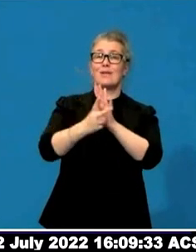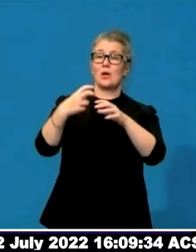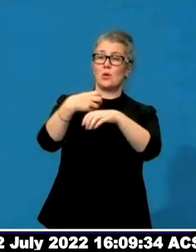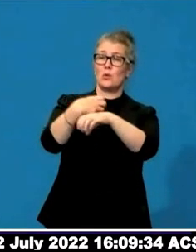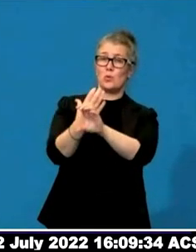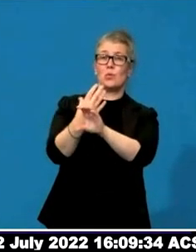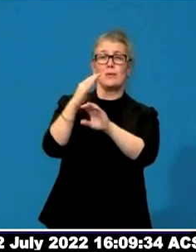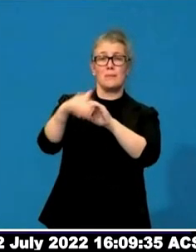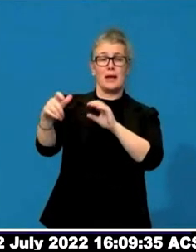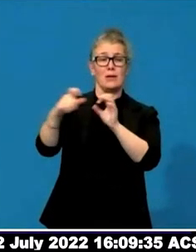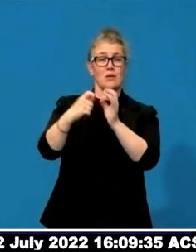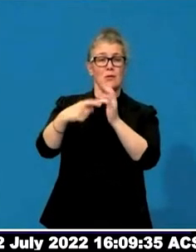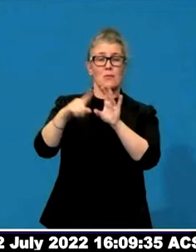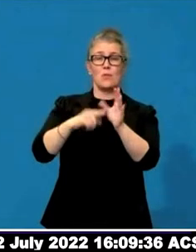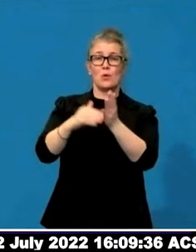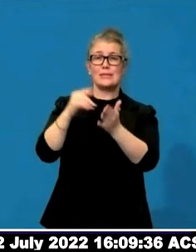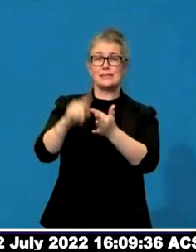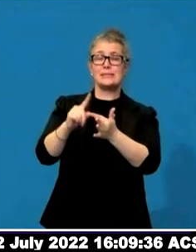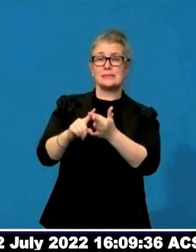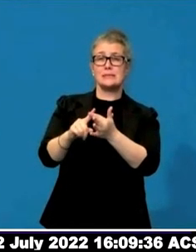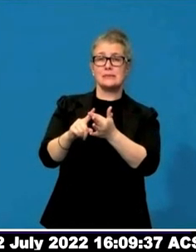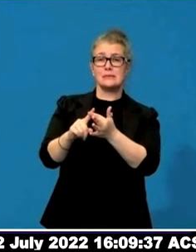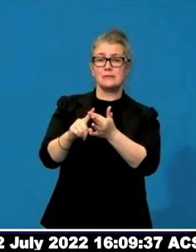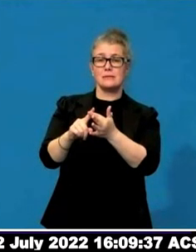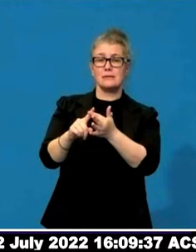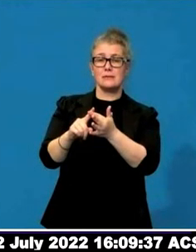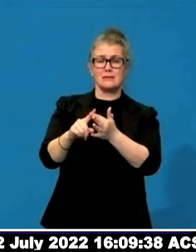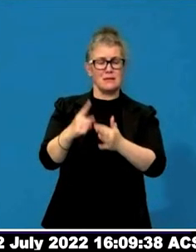I think it was November - November last year.